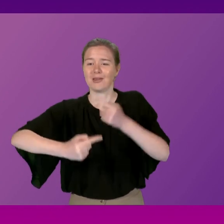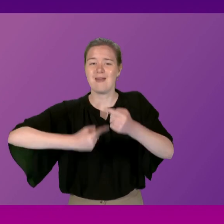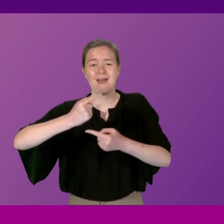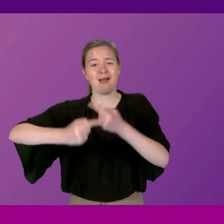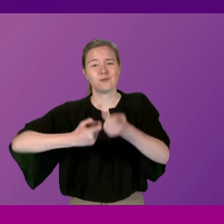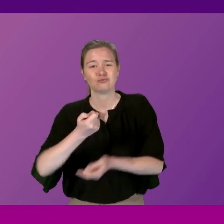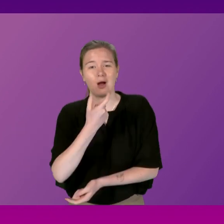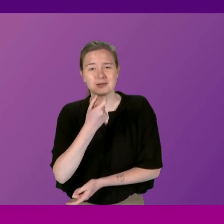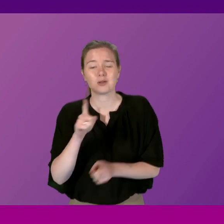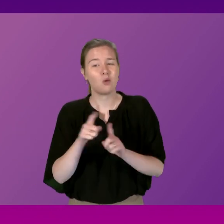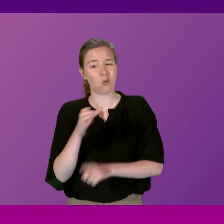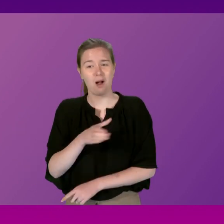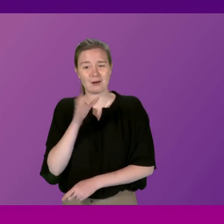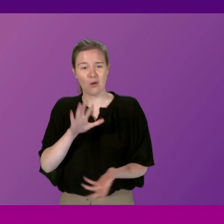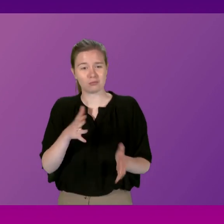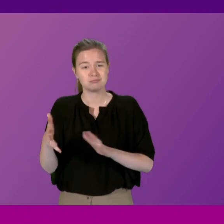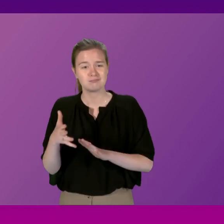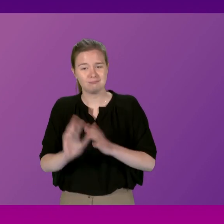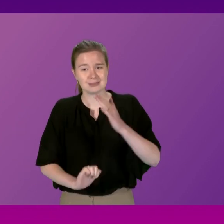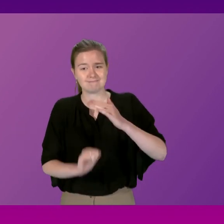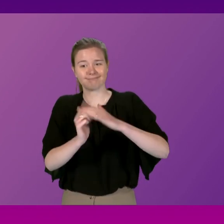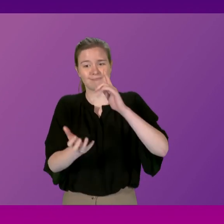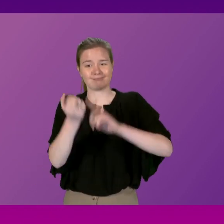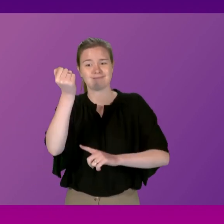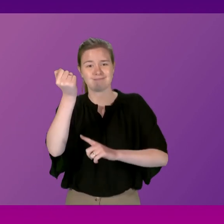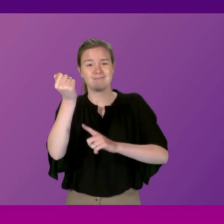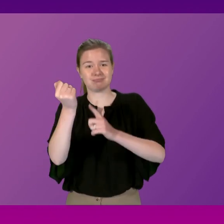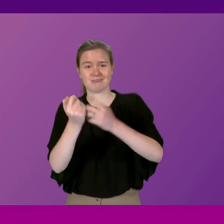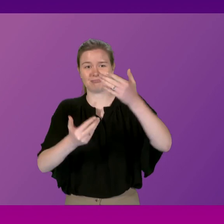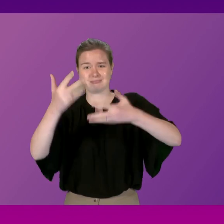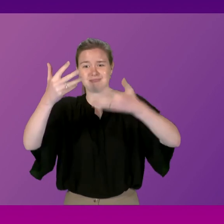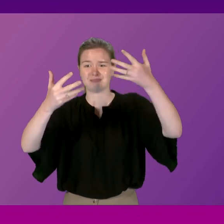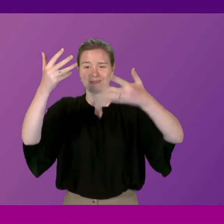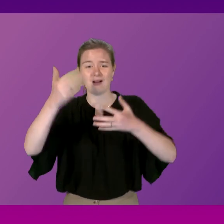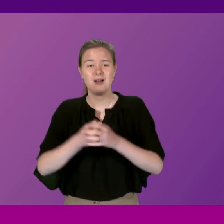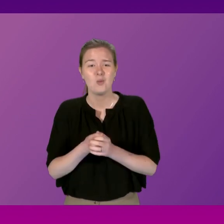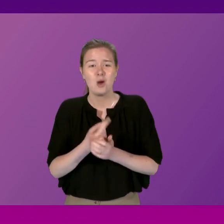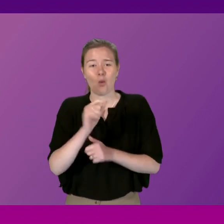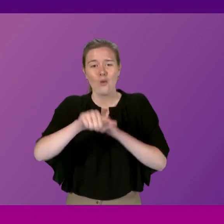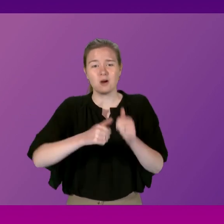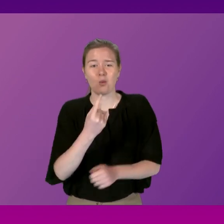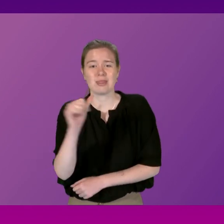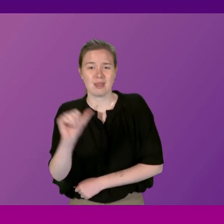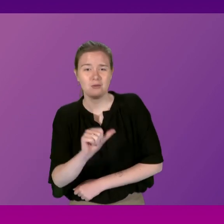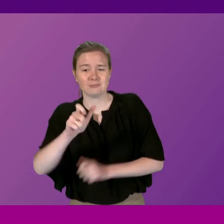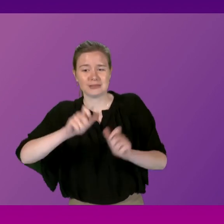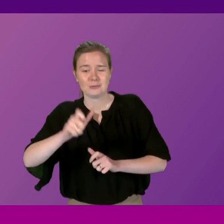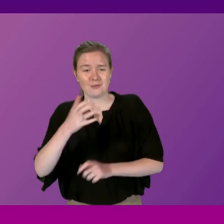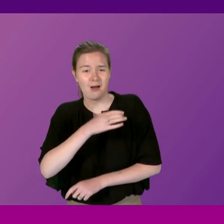Alcohol deaths, too, have hit record highs, and we also lose more than 1,000 people each year to alcohol in Scotland.